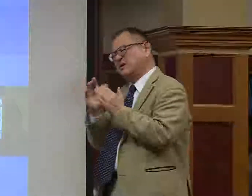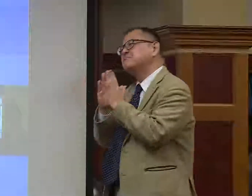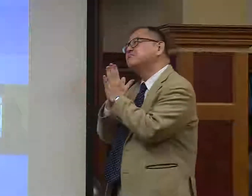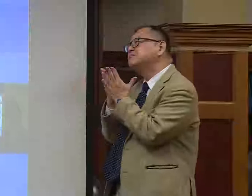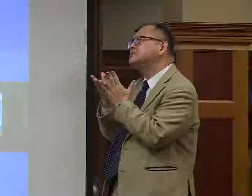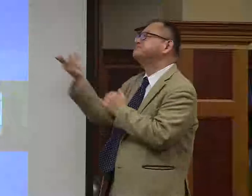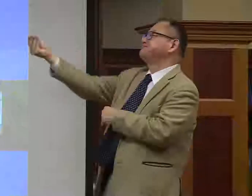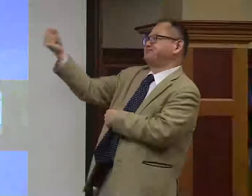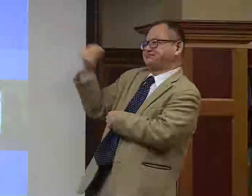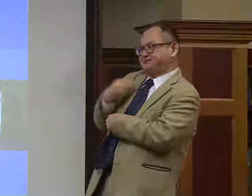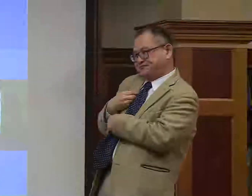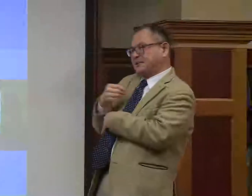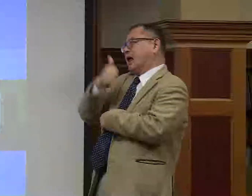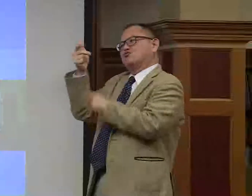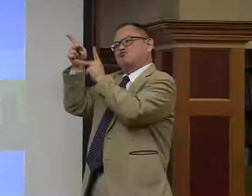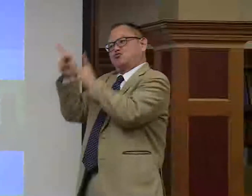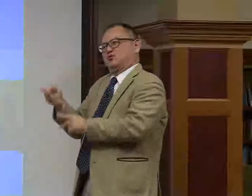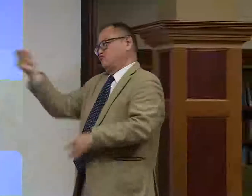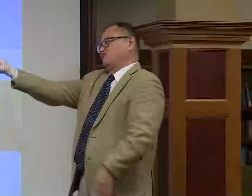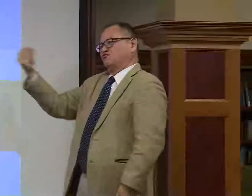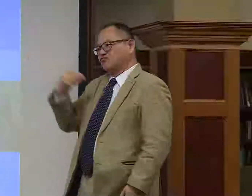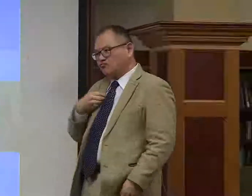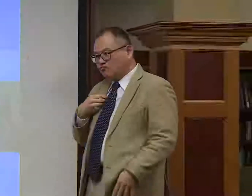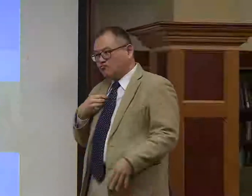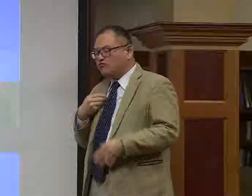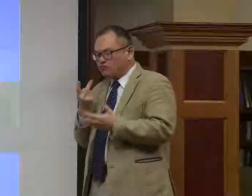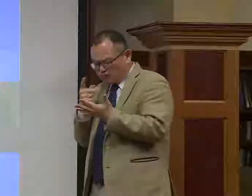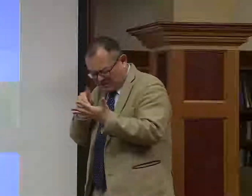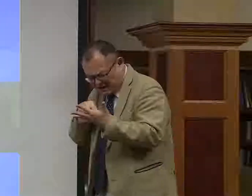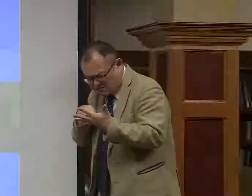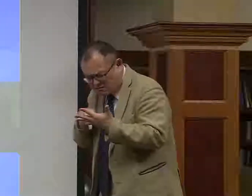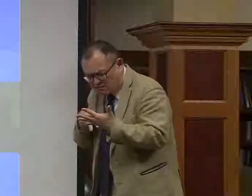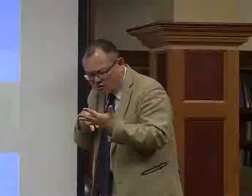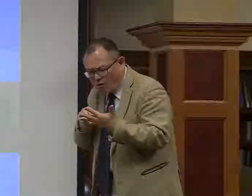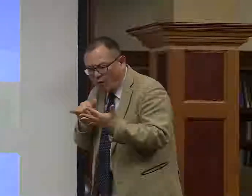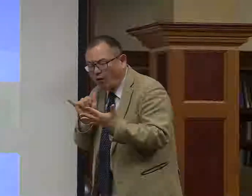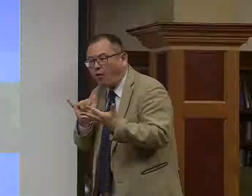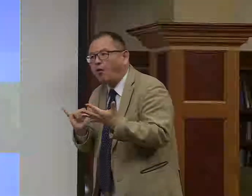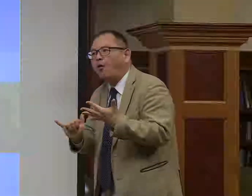I was given that, on American Sign Language,